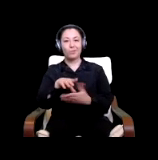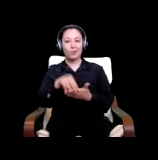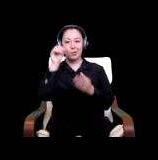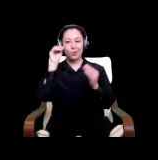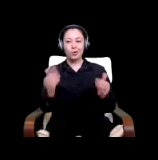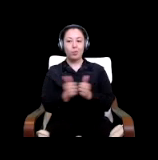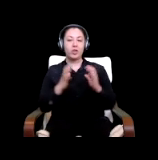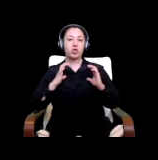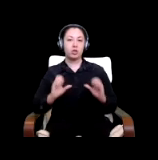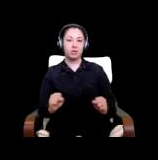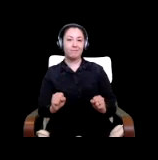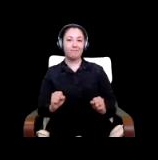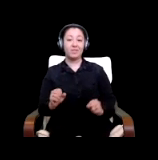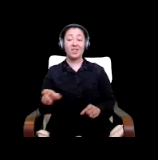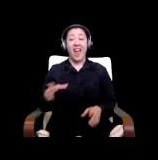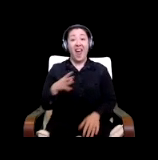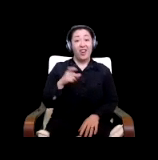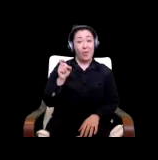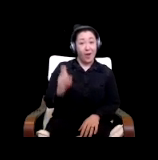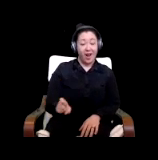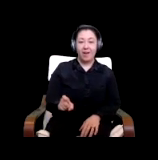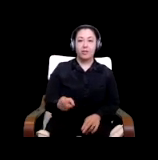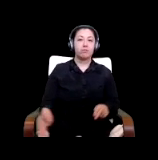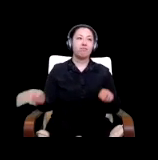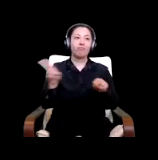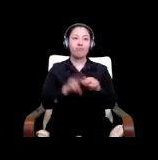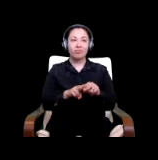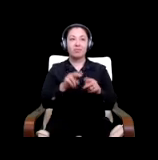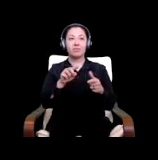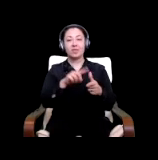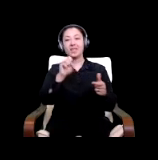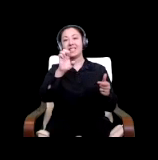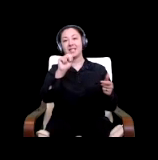sensory input because how we learn is through interacting with the world and exploring our